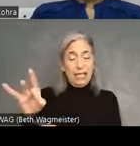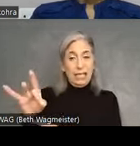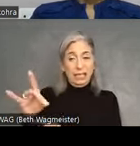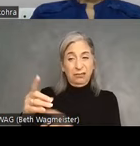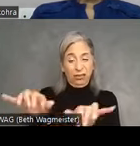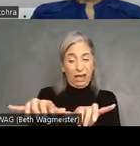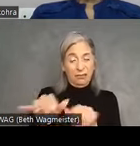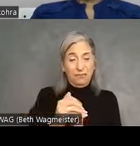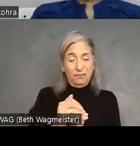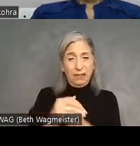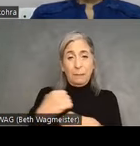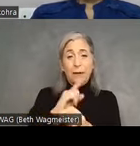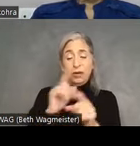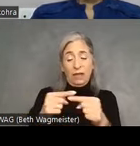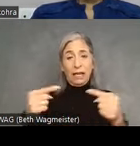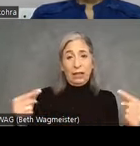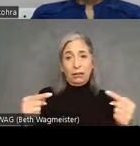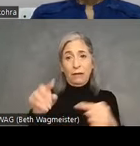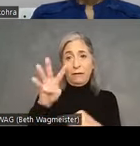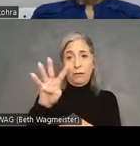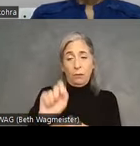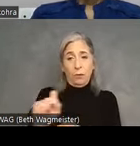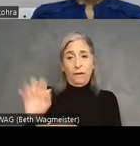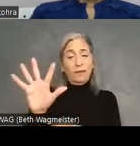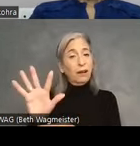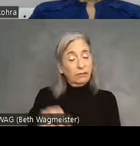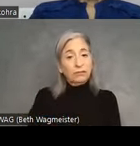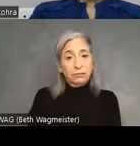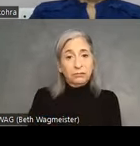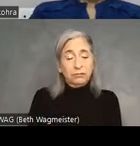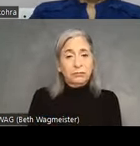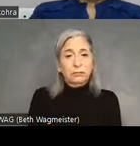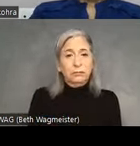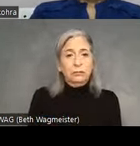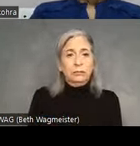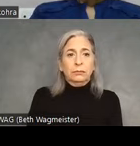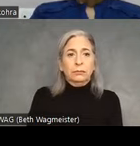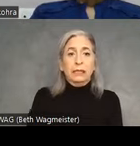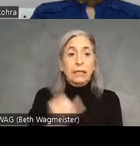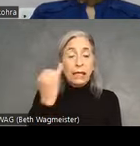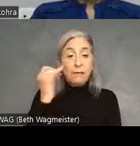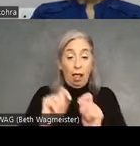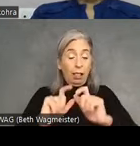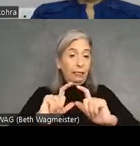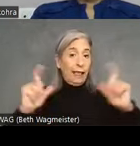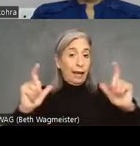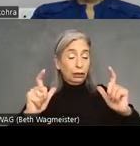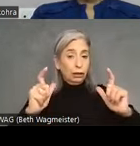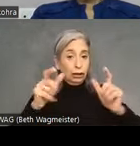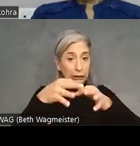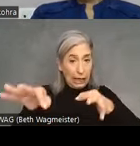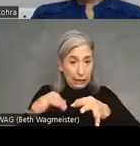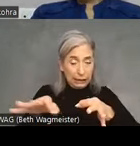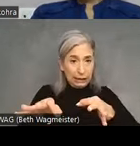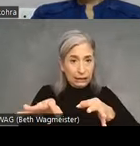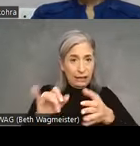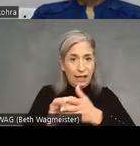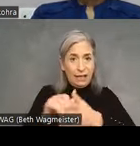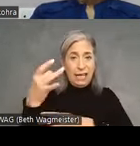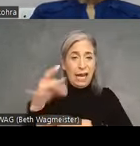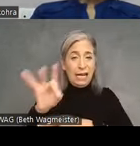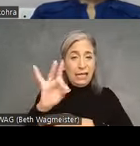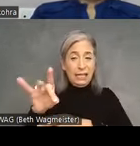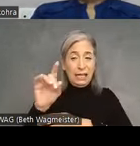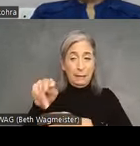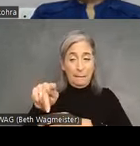sure the contrast is 4.5 to 1. In case of large text, which is 18 points and higher, and 14 point